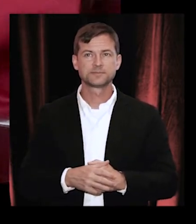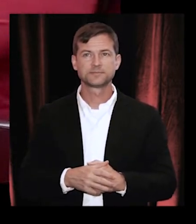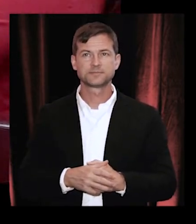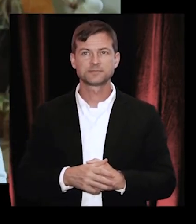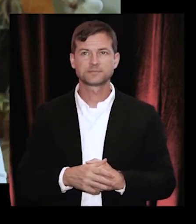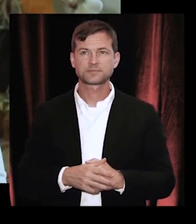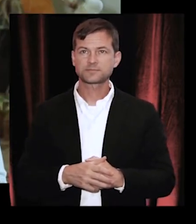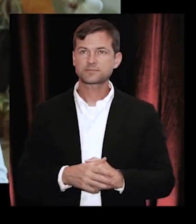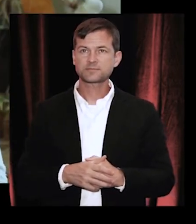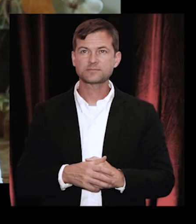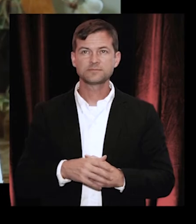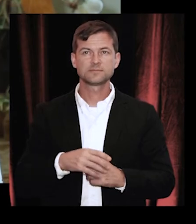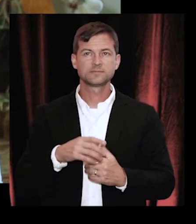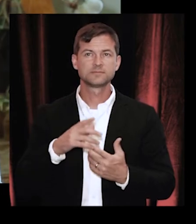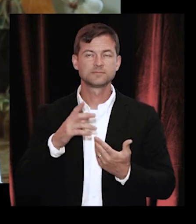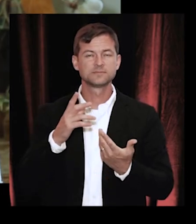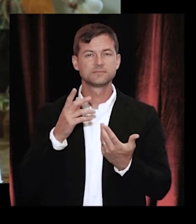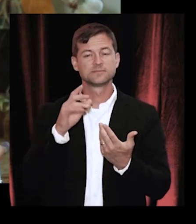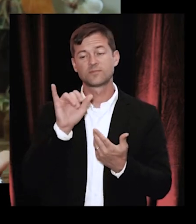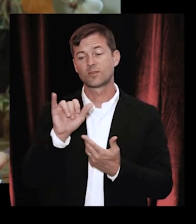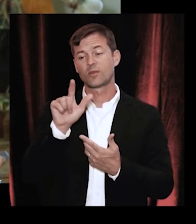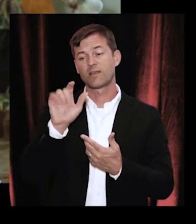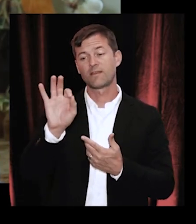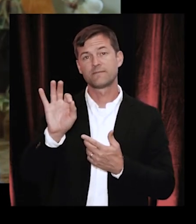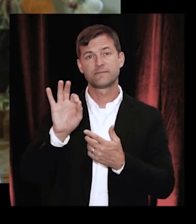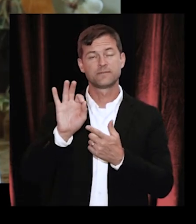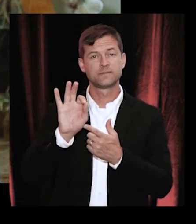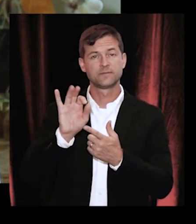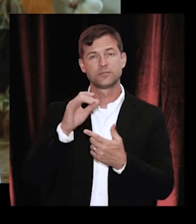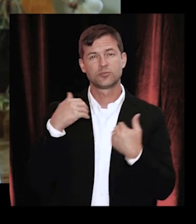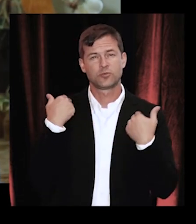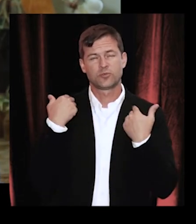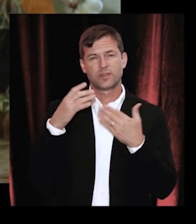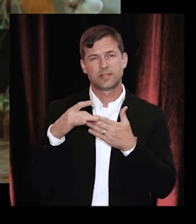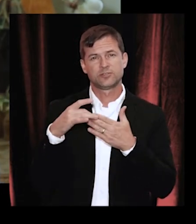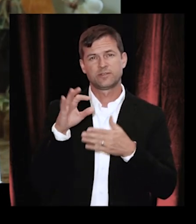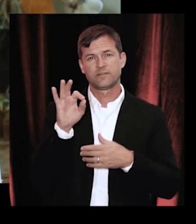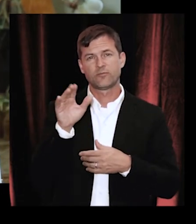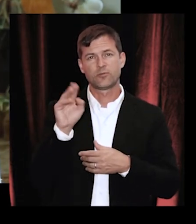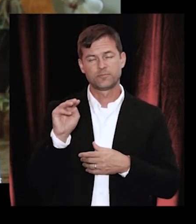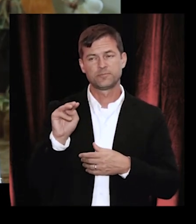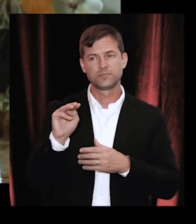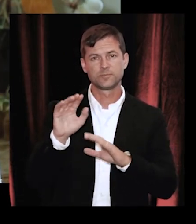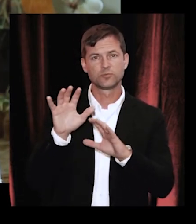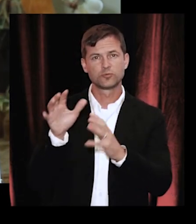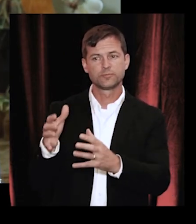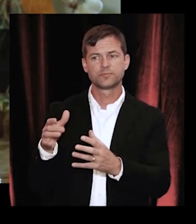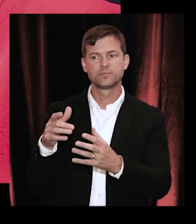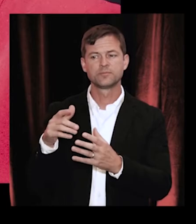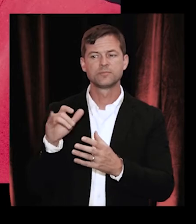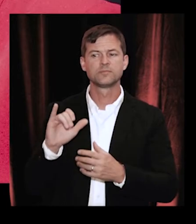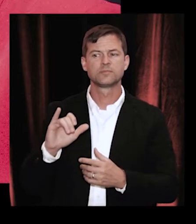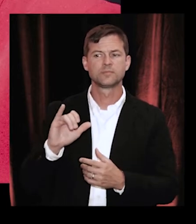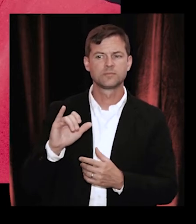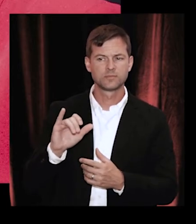Make the example for the Y.L.F which is the youth leadership forum group. It shows them if I can do it,